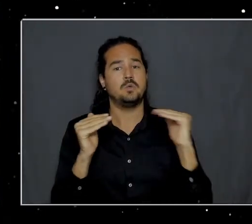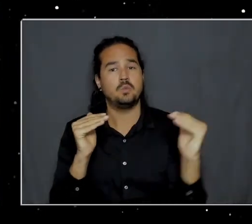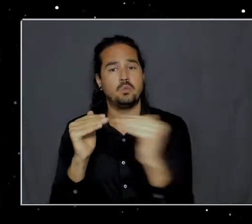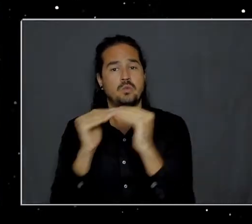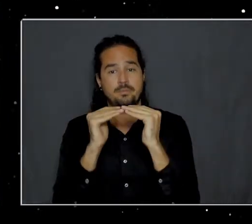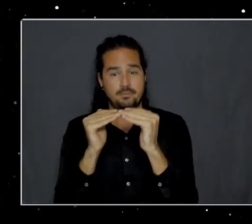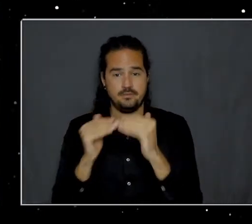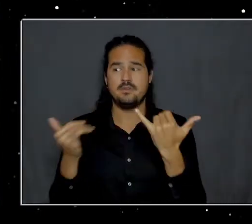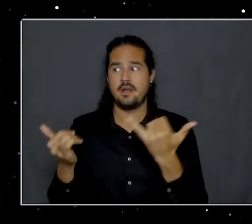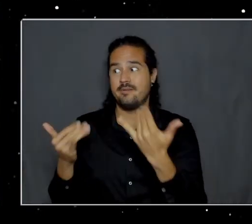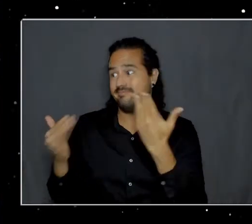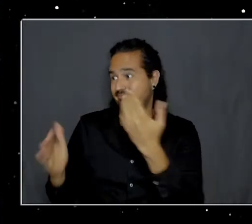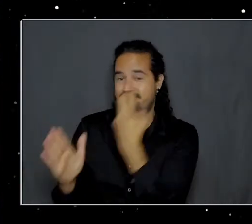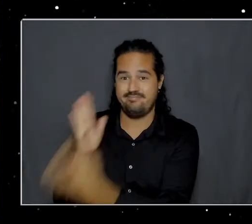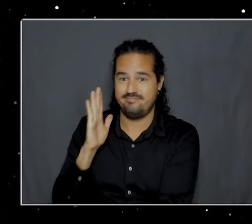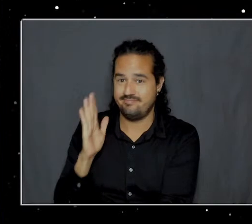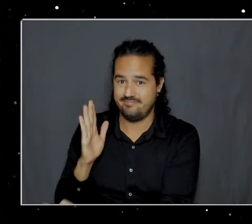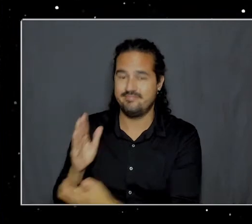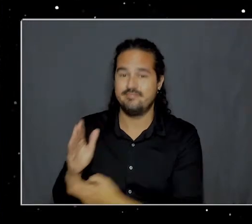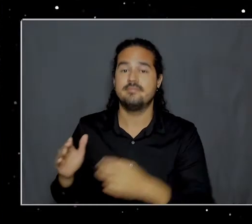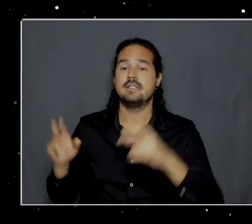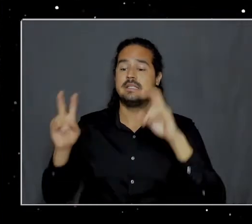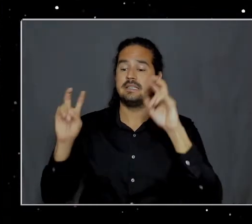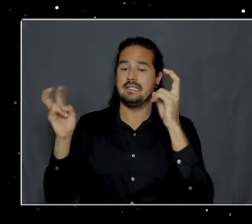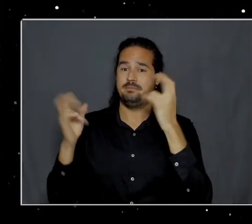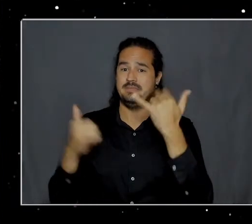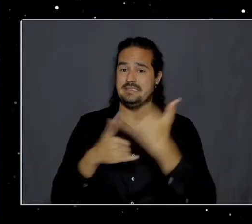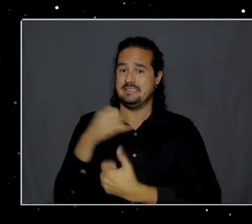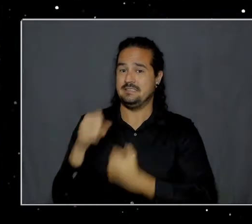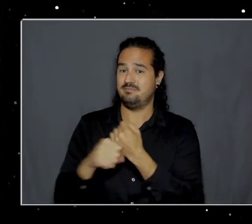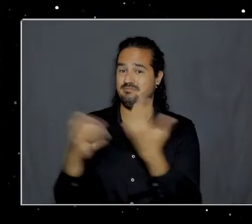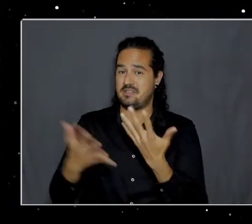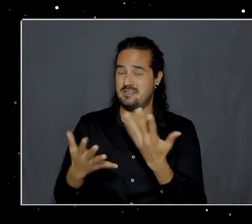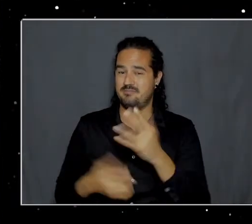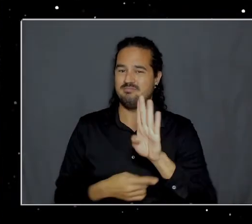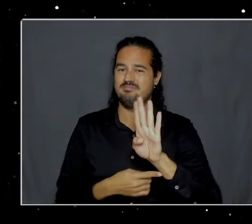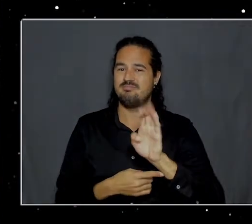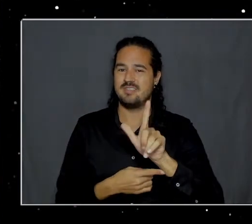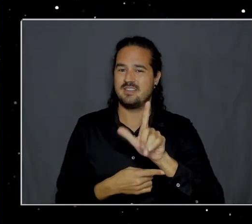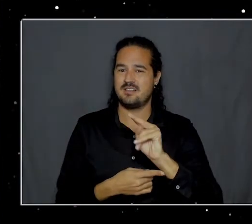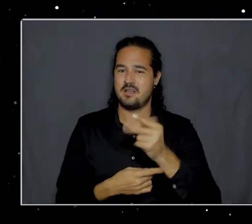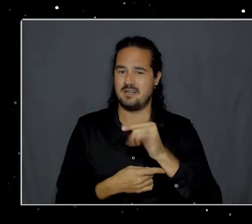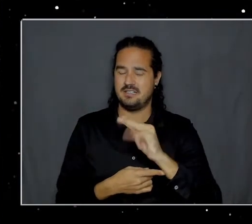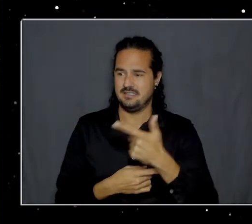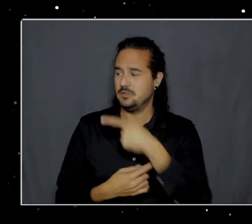IT. OUR EVENT THEME IS BELONGING,